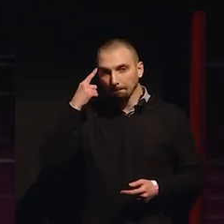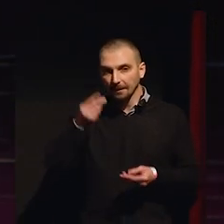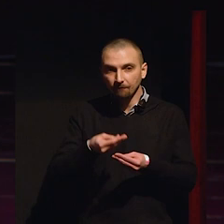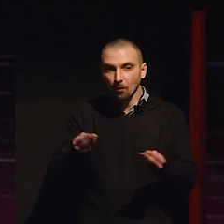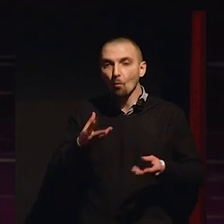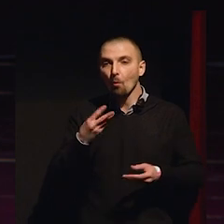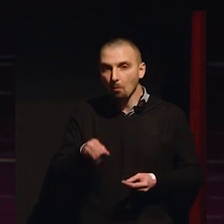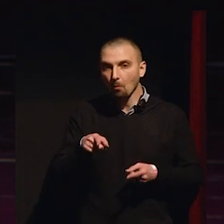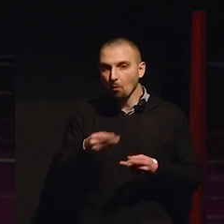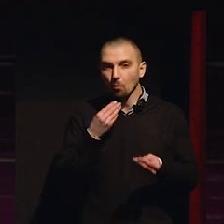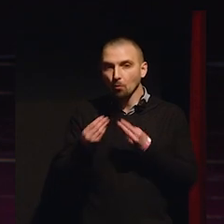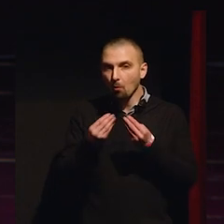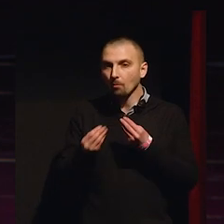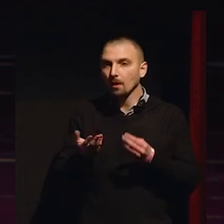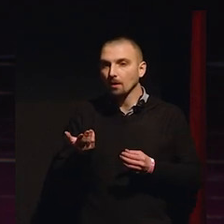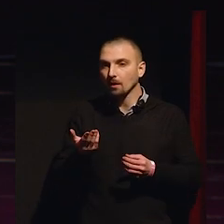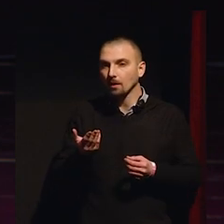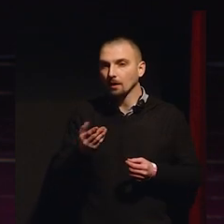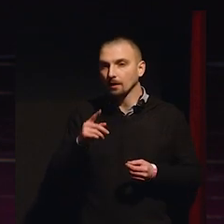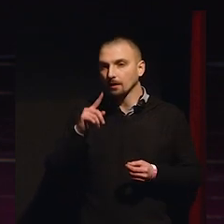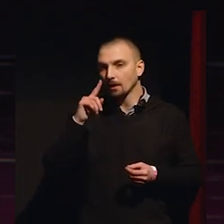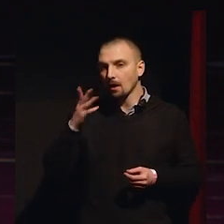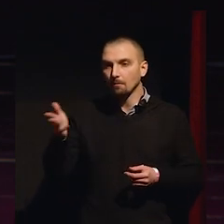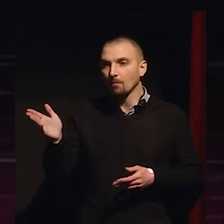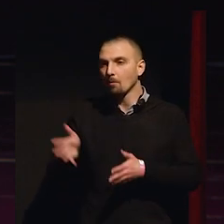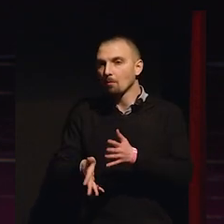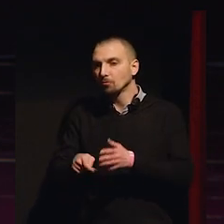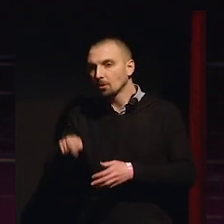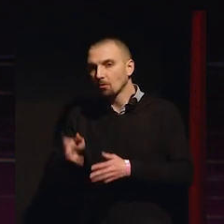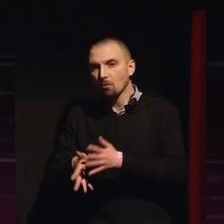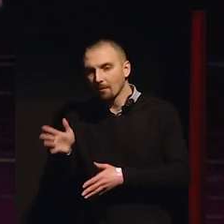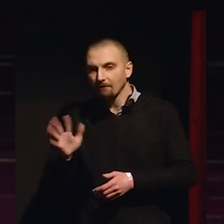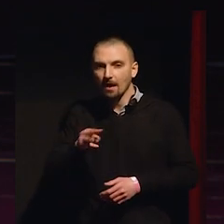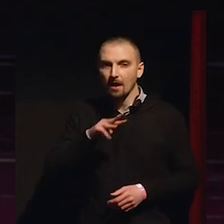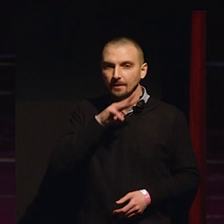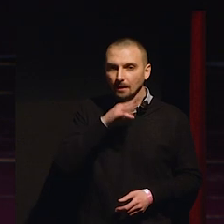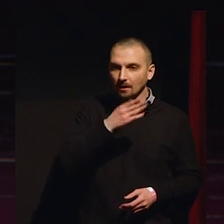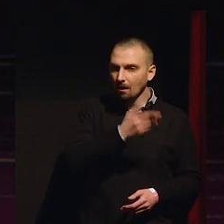these conversations, in fact, went down the same way in different neighborhoods.